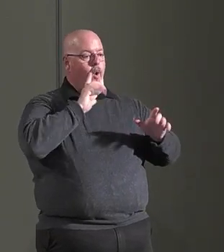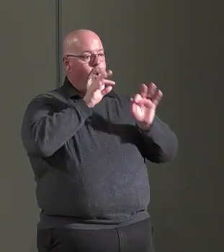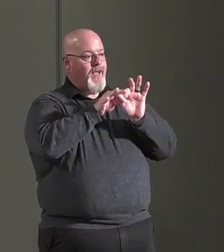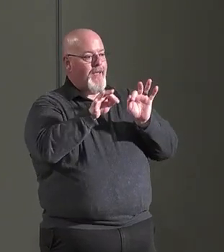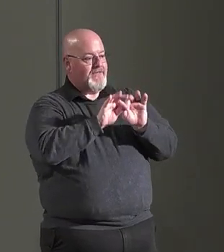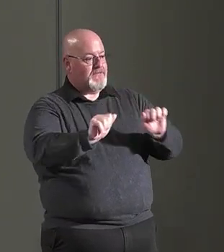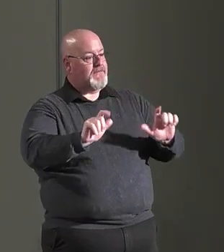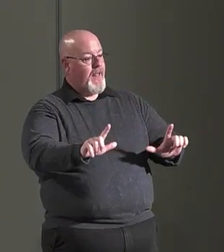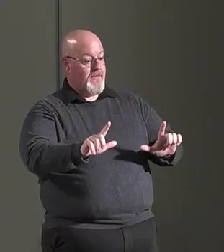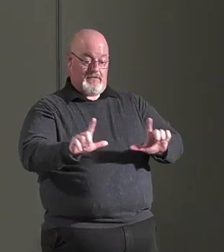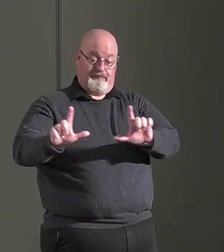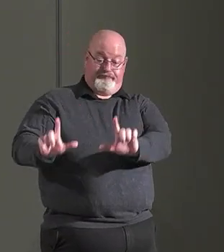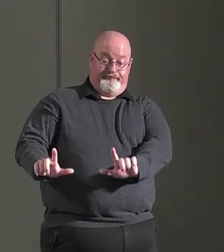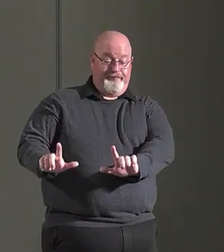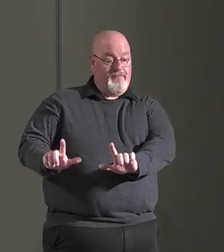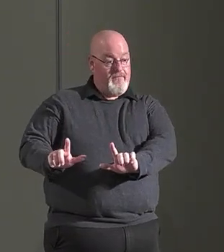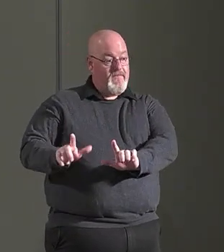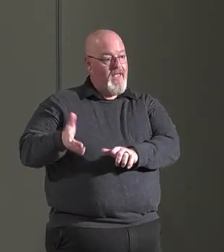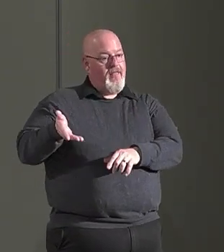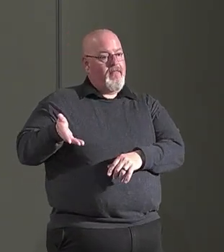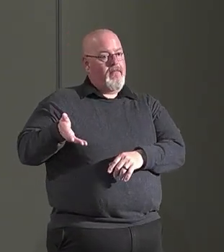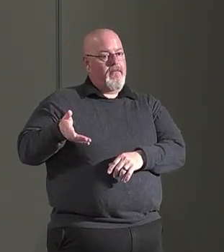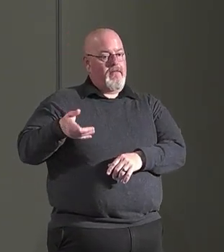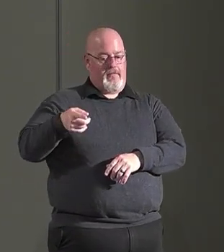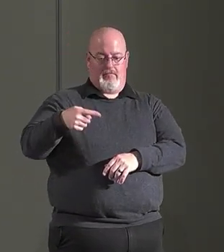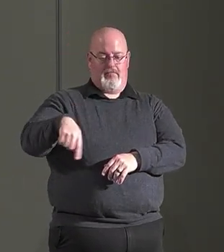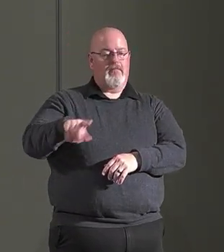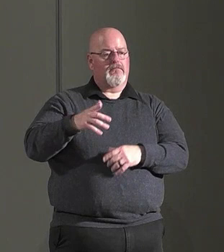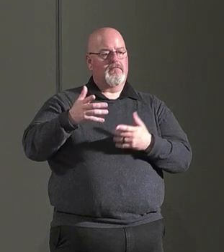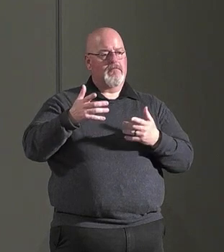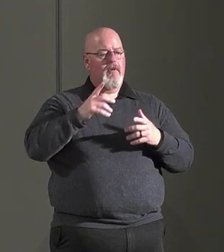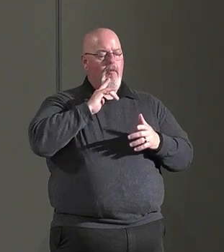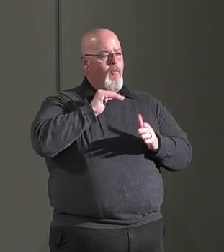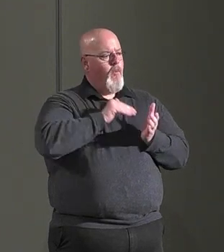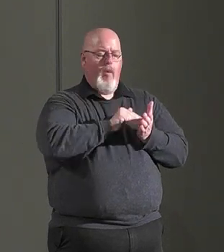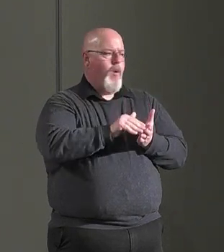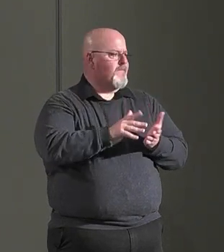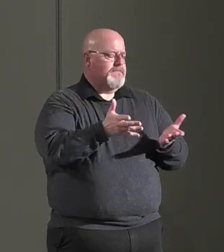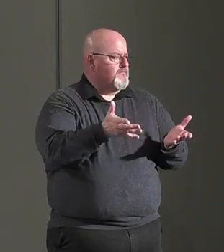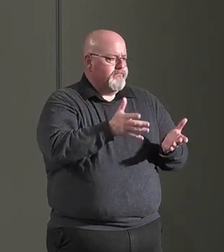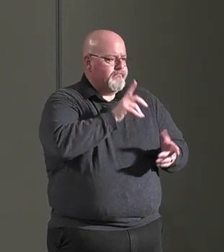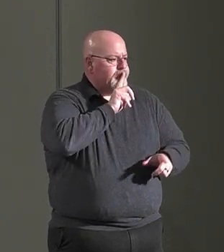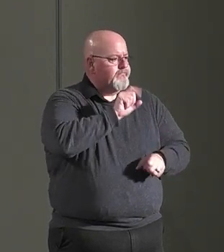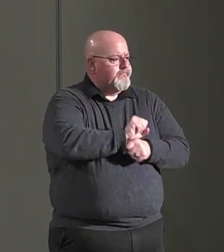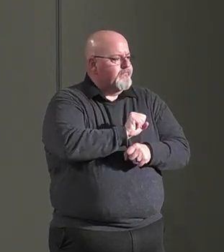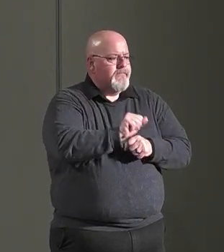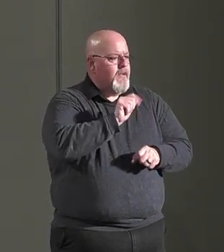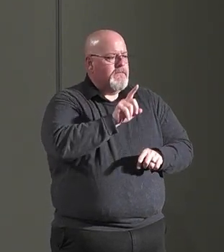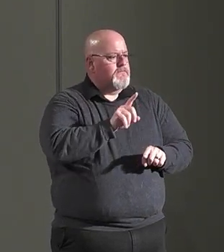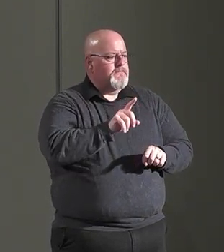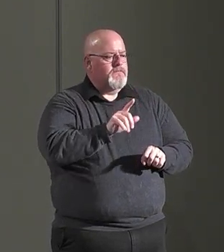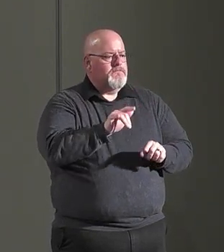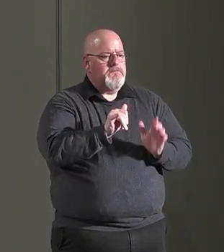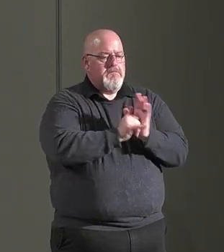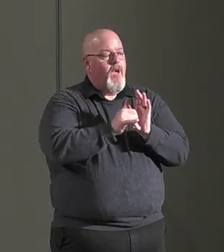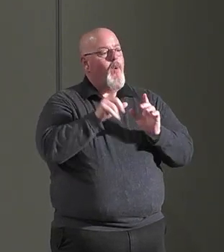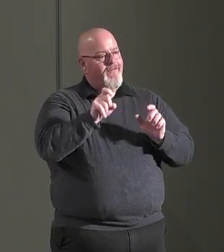tablet next to them is often not feasible. So we had to come up with a system that kind